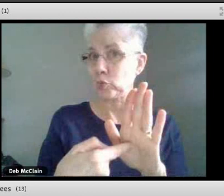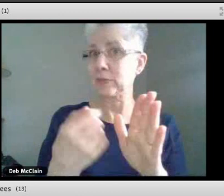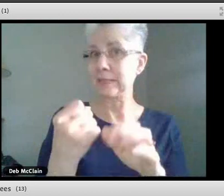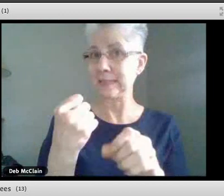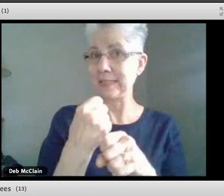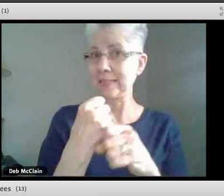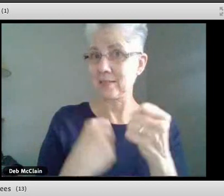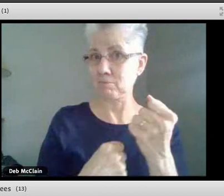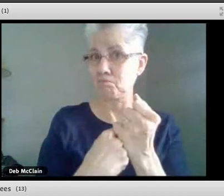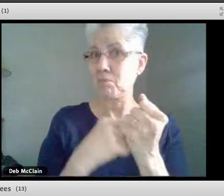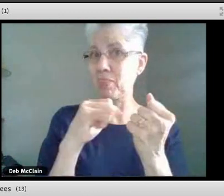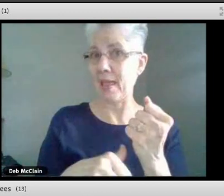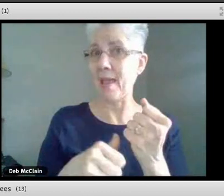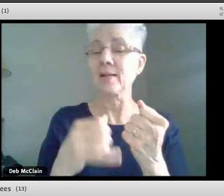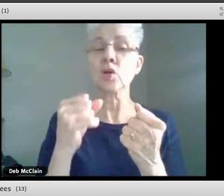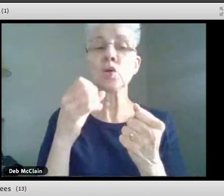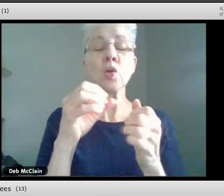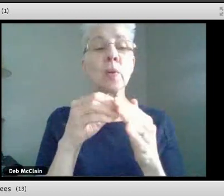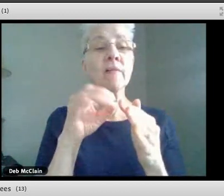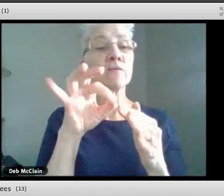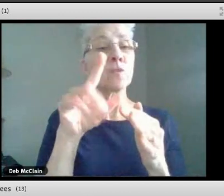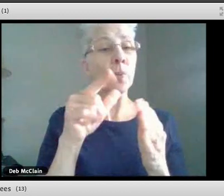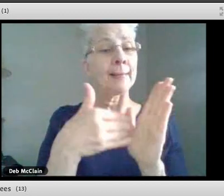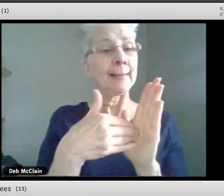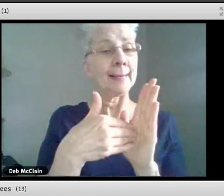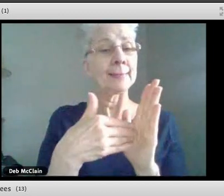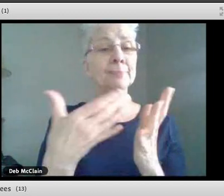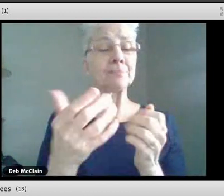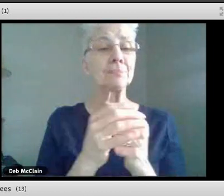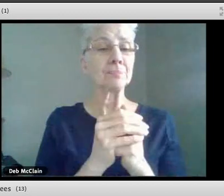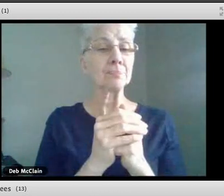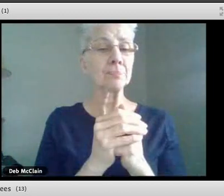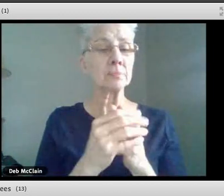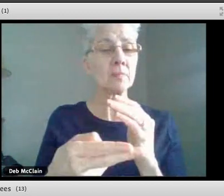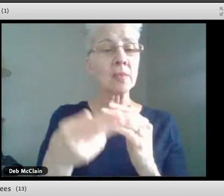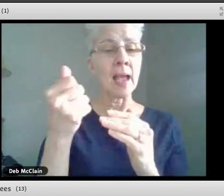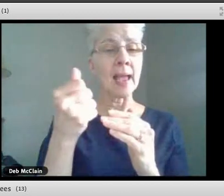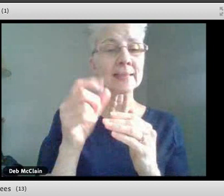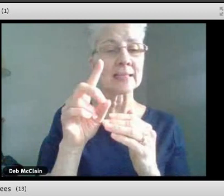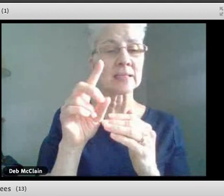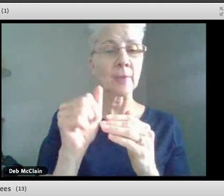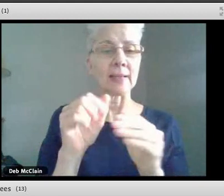And so in Florida, again, the highest is the ambulatory disability, and it's actually a little bit higher